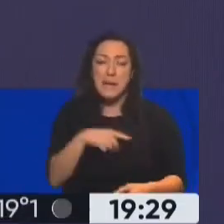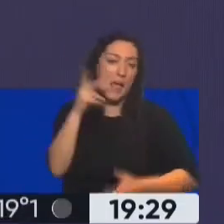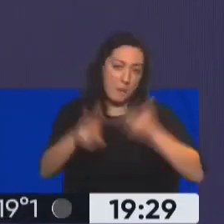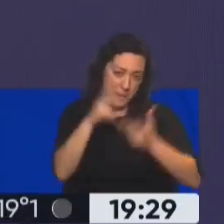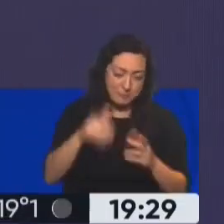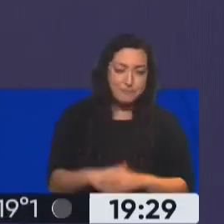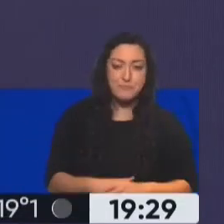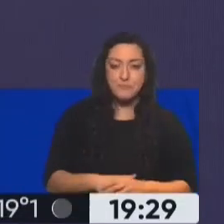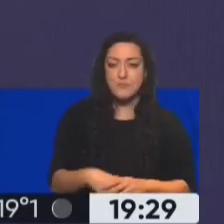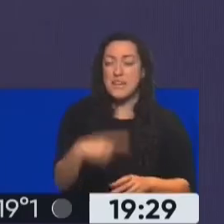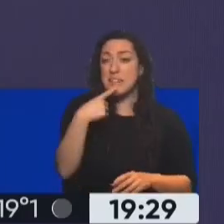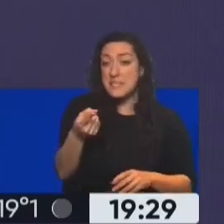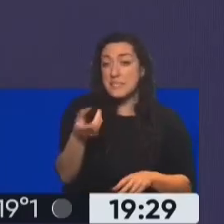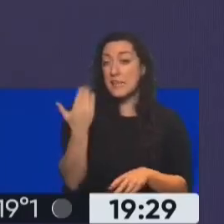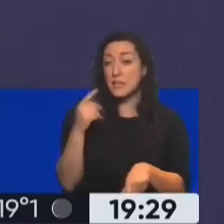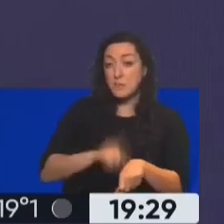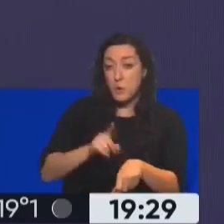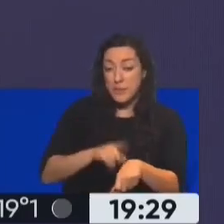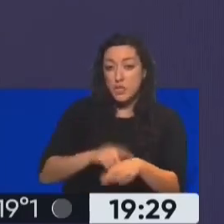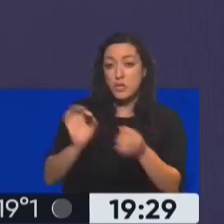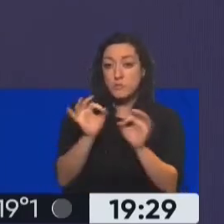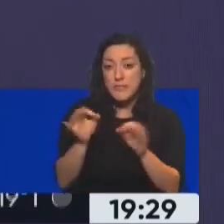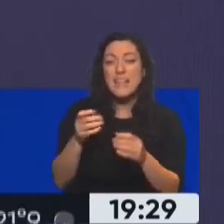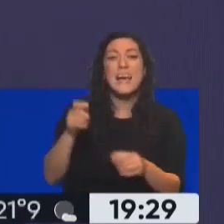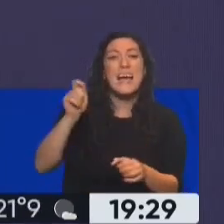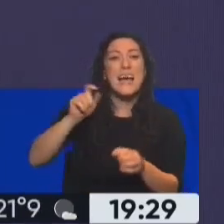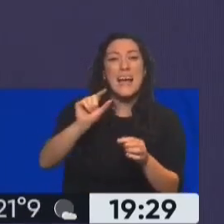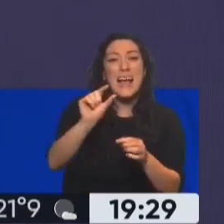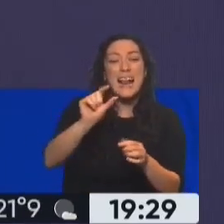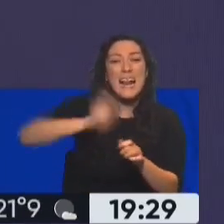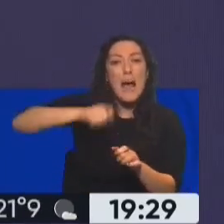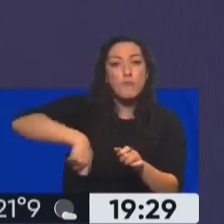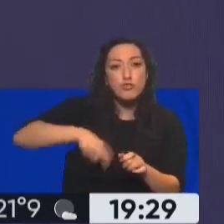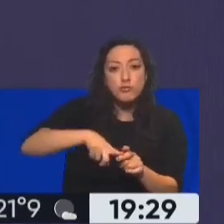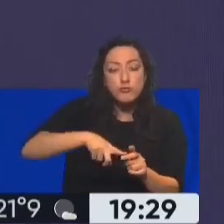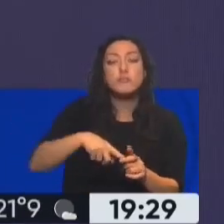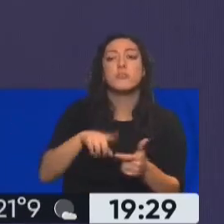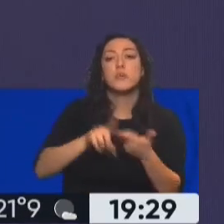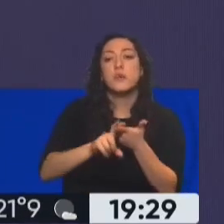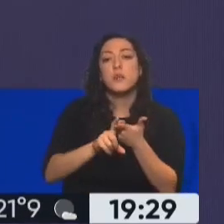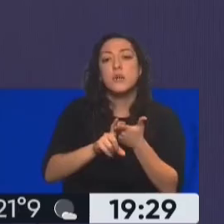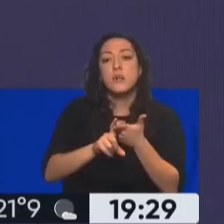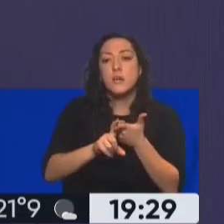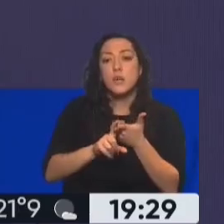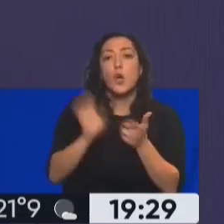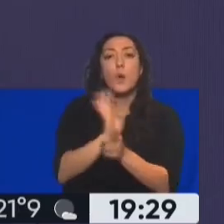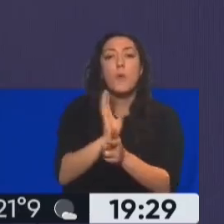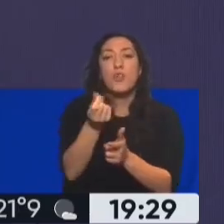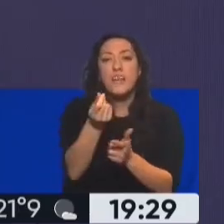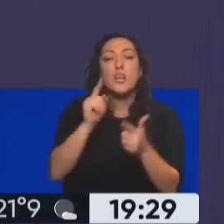And they say that the nails were used as money and whiskey was also used.